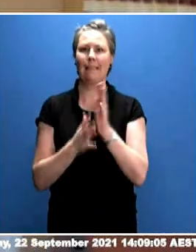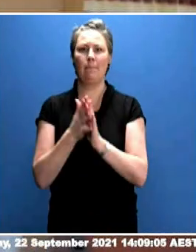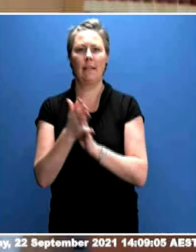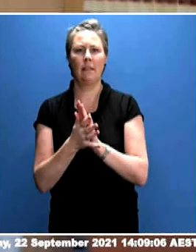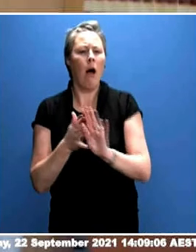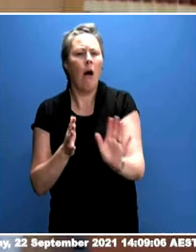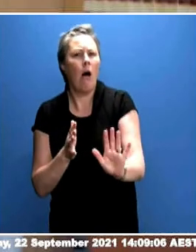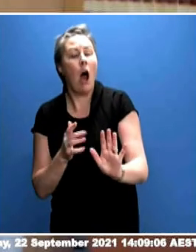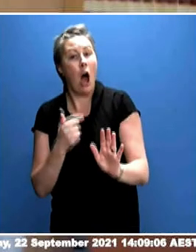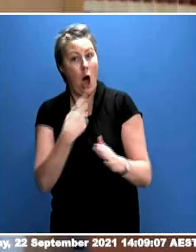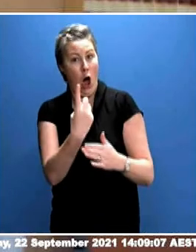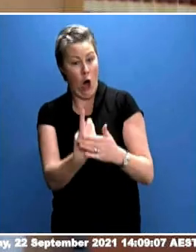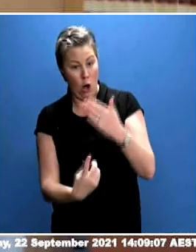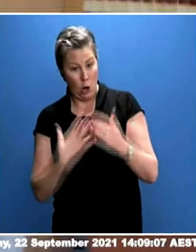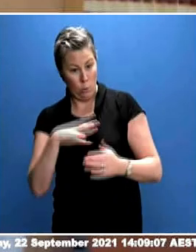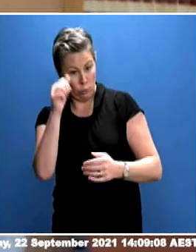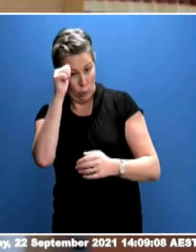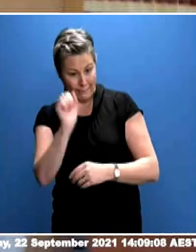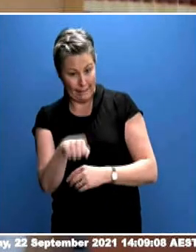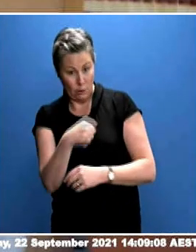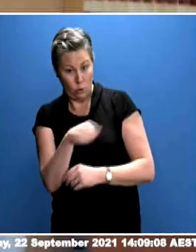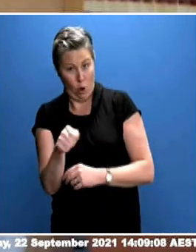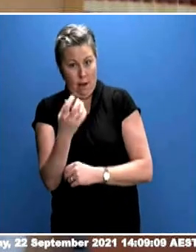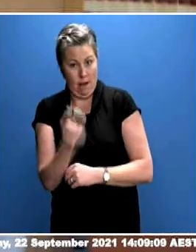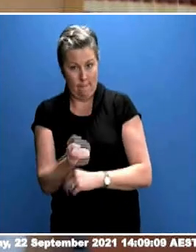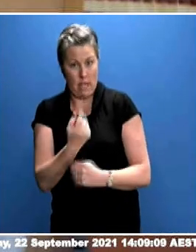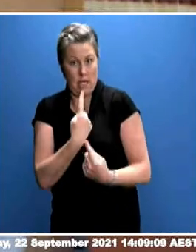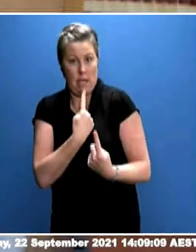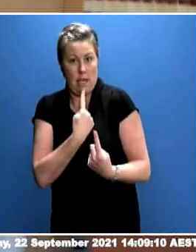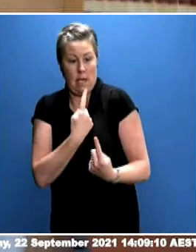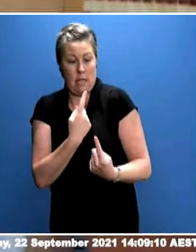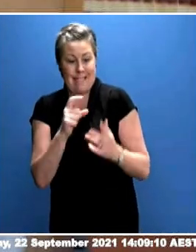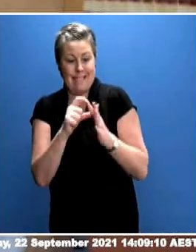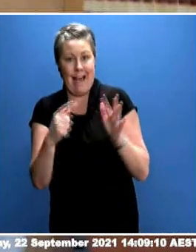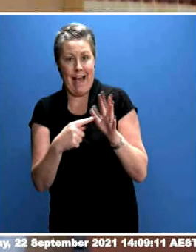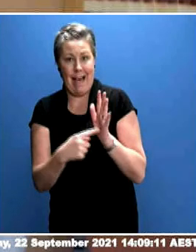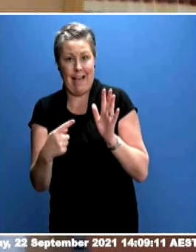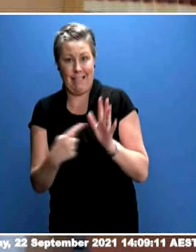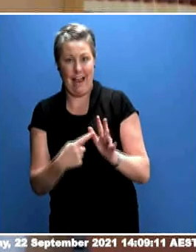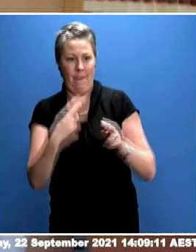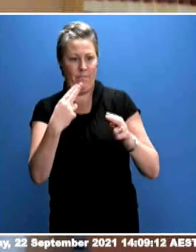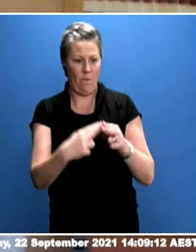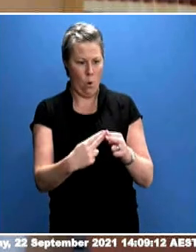there is data available on the residents of these residential group homes